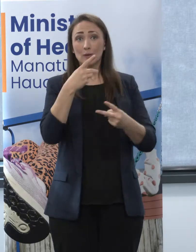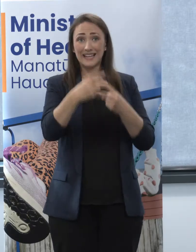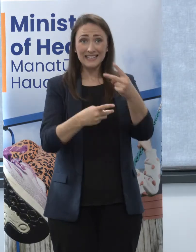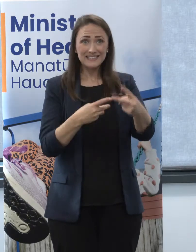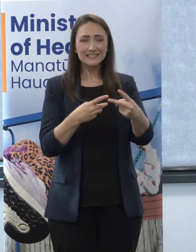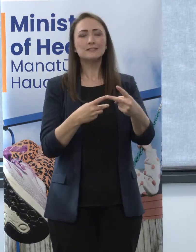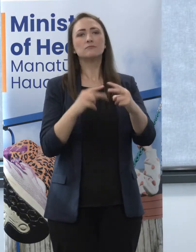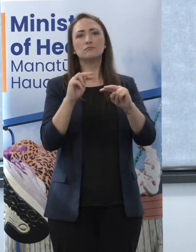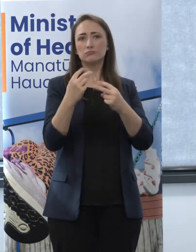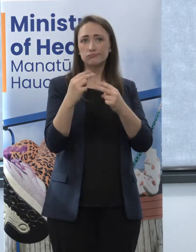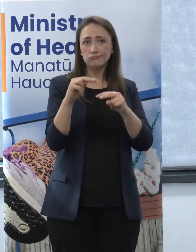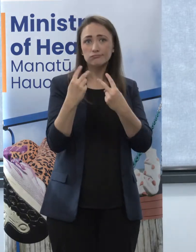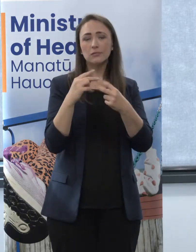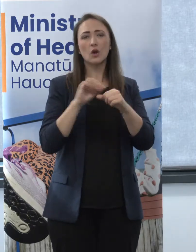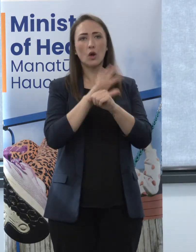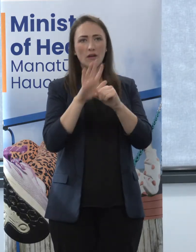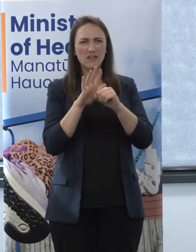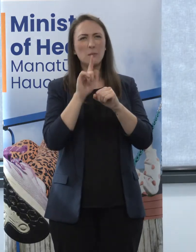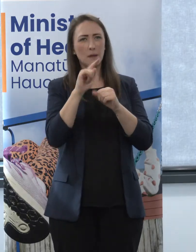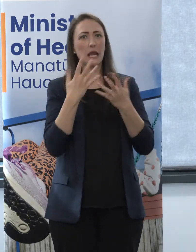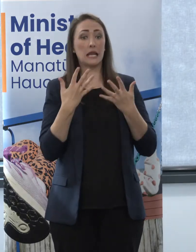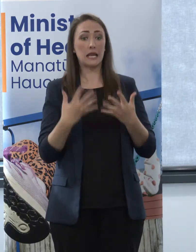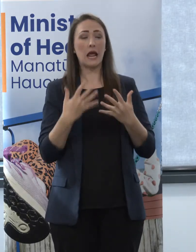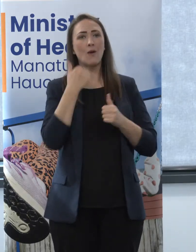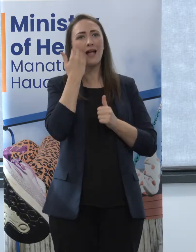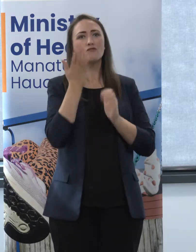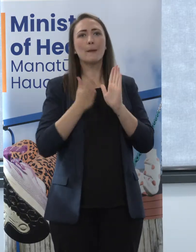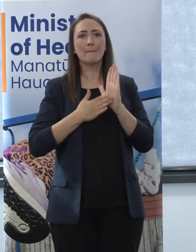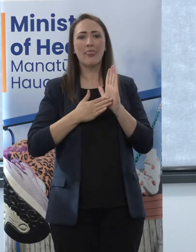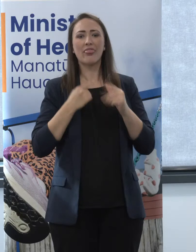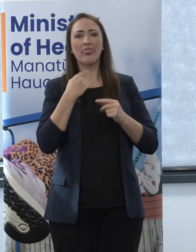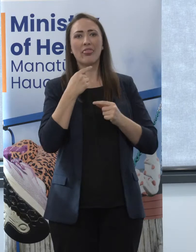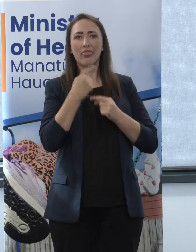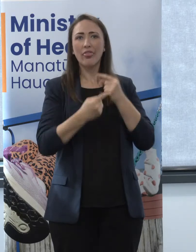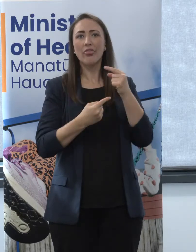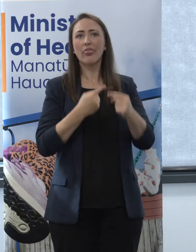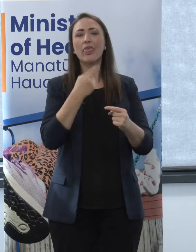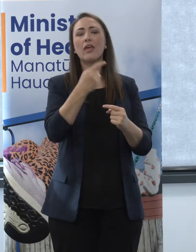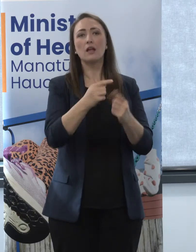were undertaken every fortnigh. At the moment they are undertaken monthly, with the next review being timetabled